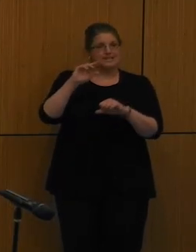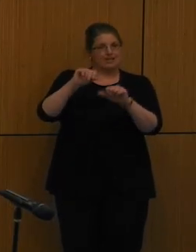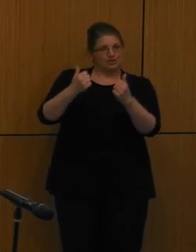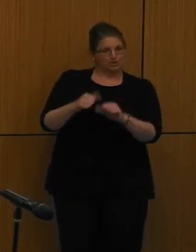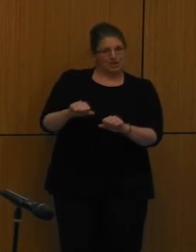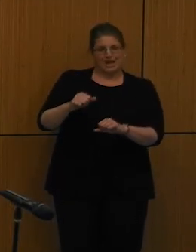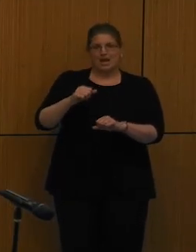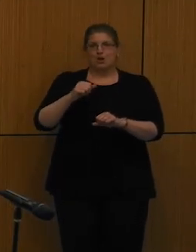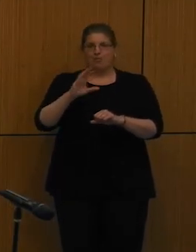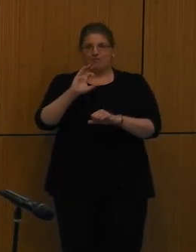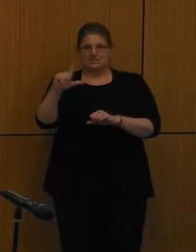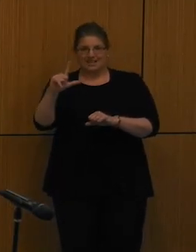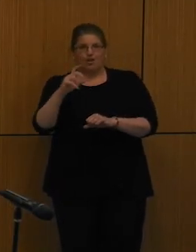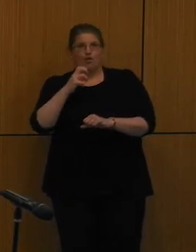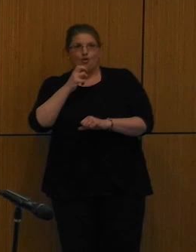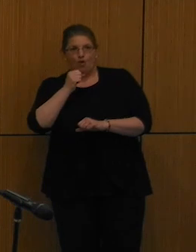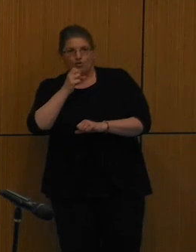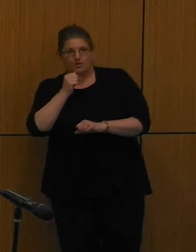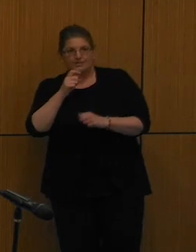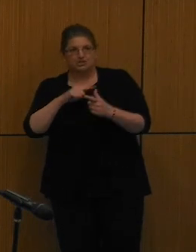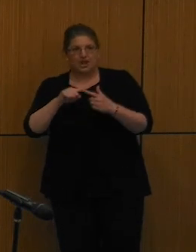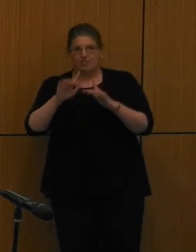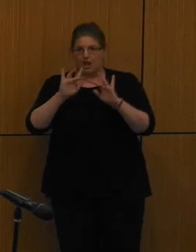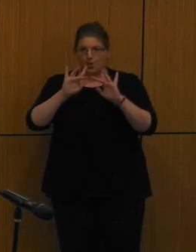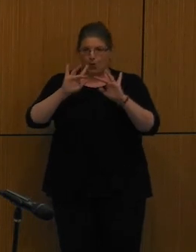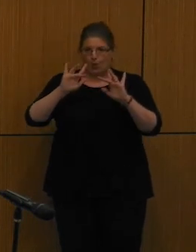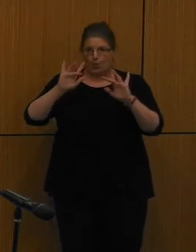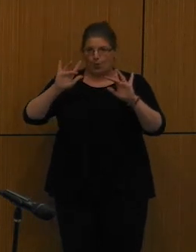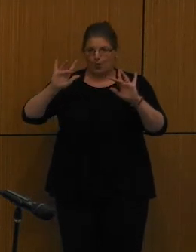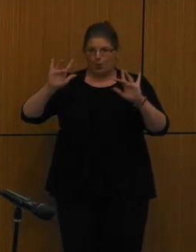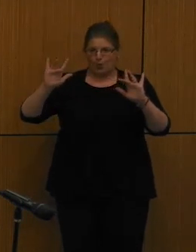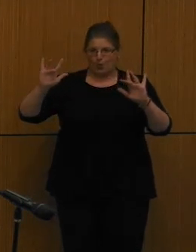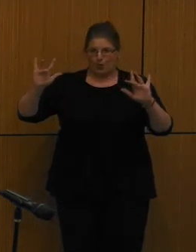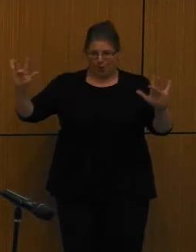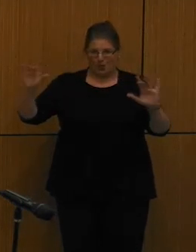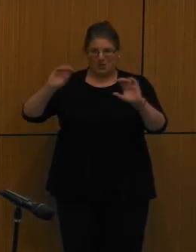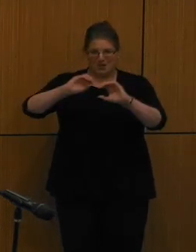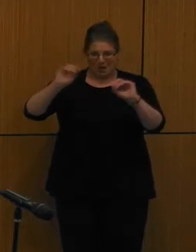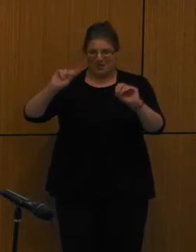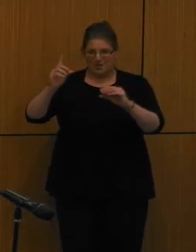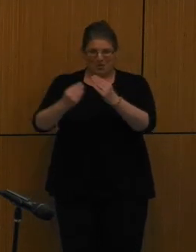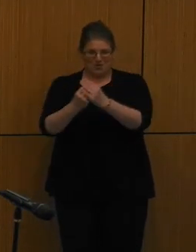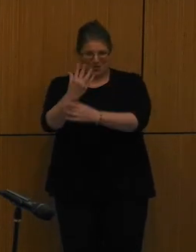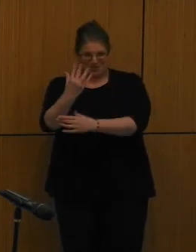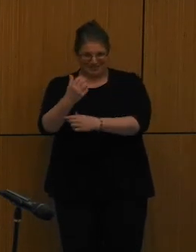And then the vast nothingness of the rest of the tube where they were growing is shown in black.